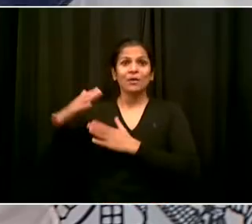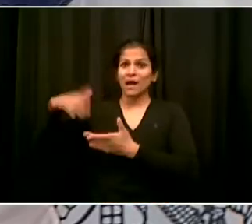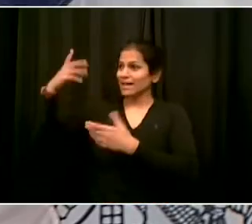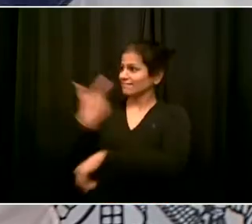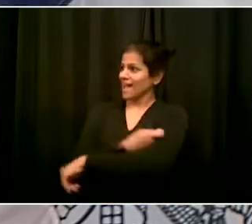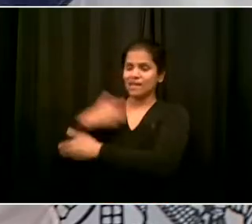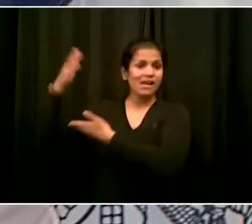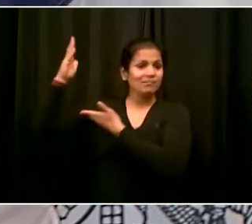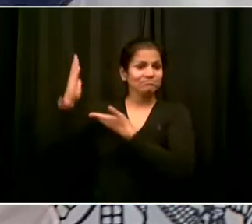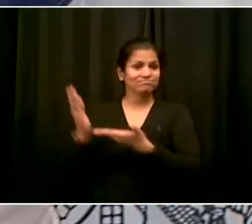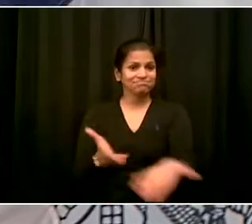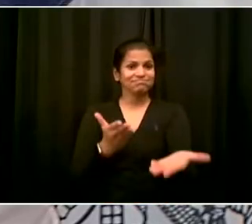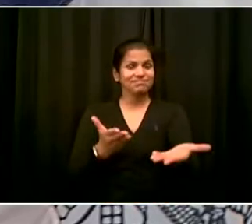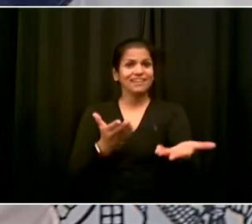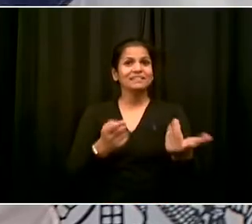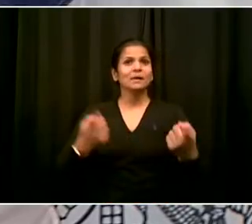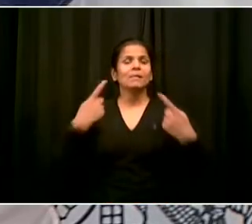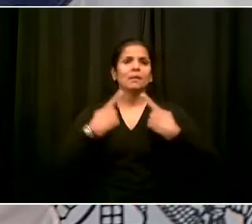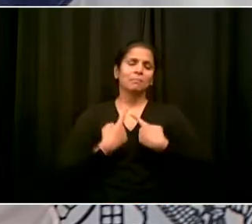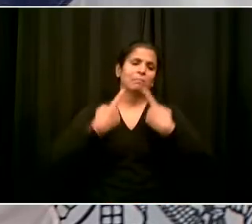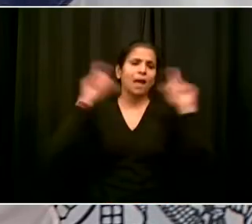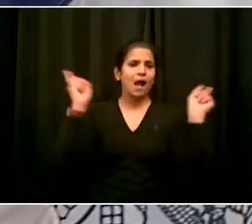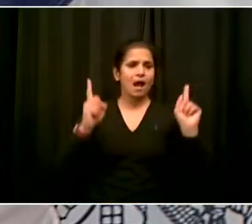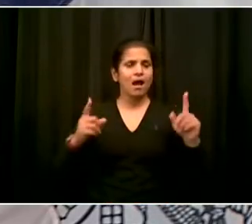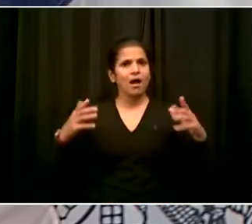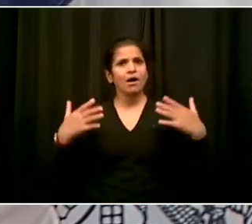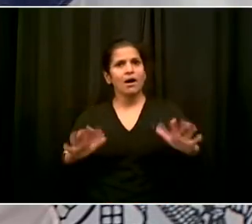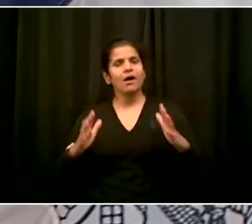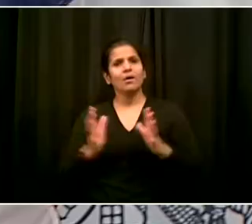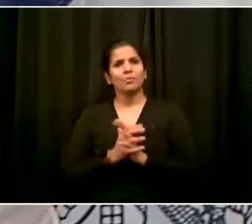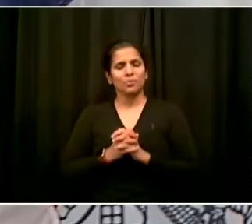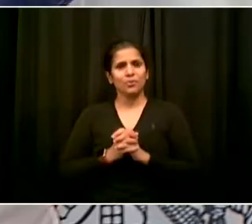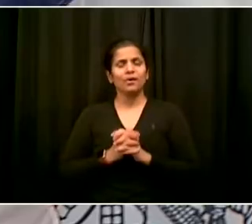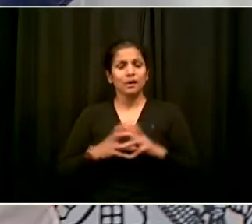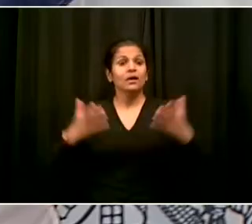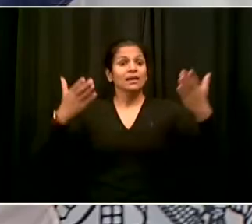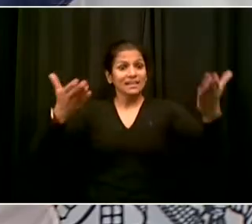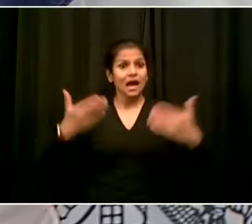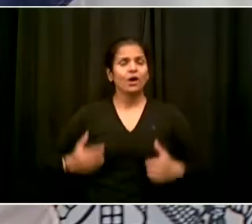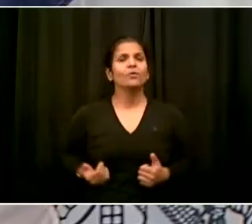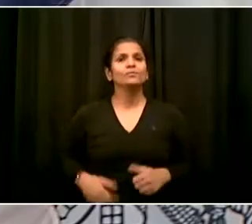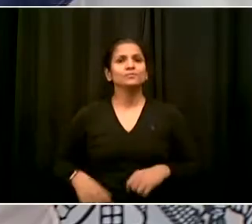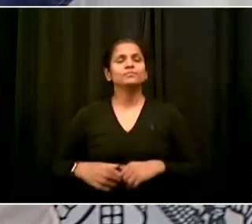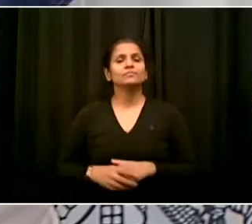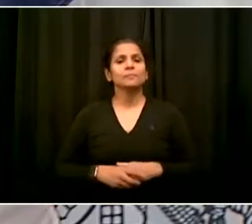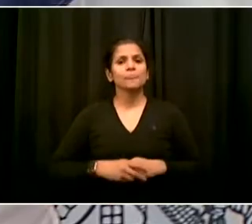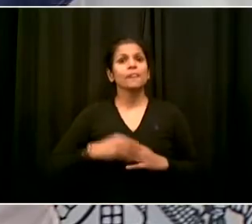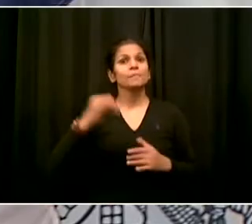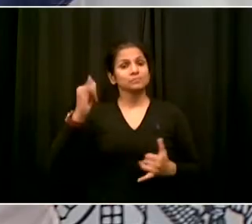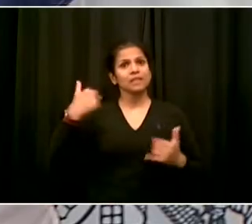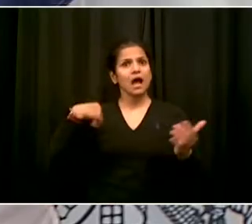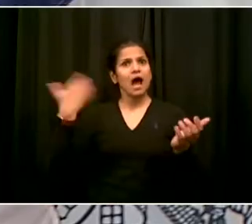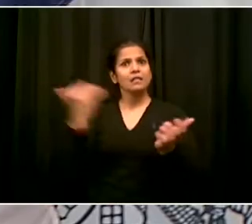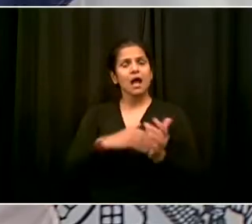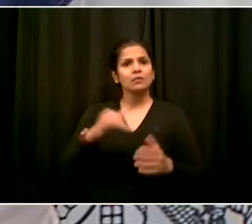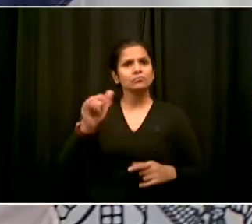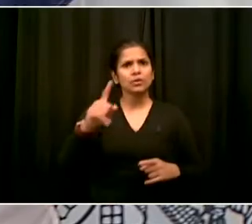BEGIN IMMEDIATELY. WE'RE GOING TO BE TALKING ABOUT THAT REGULARLY. IT SAYS TO US THAT WE WILL BE ABLE TO TURN THE CORNER ON THE